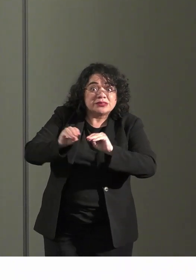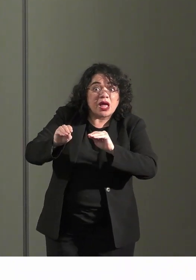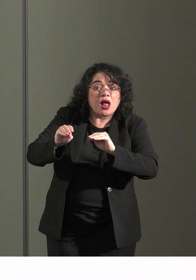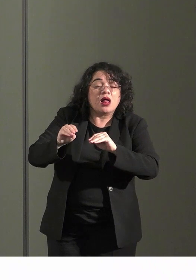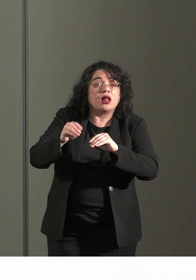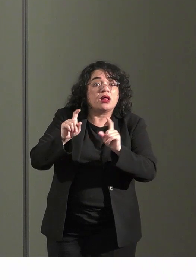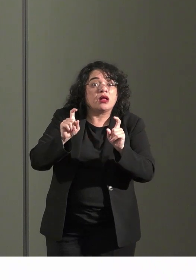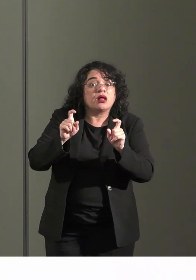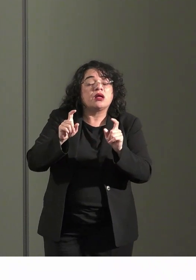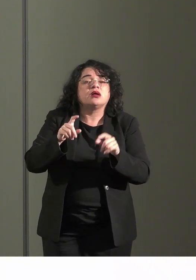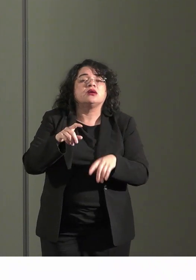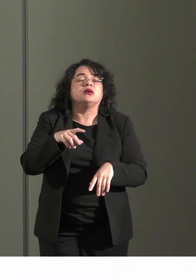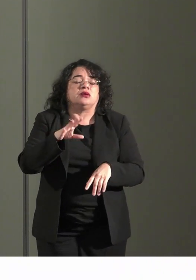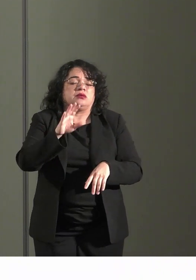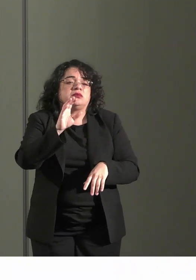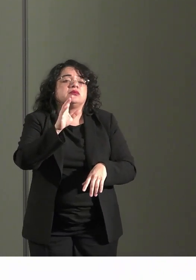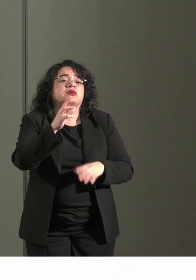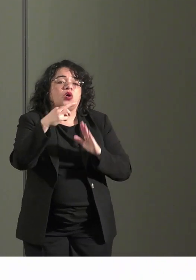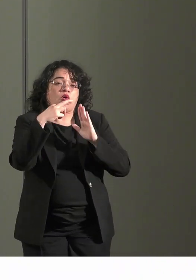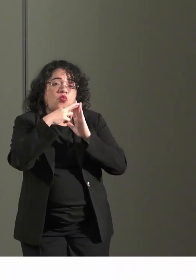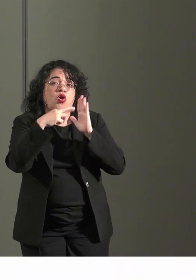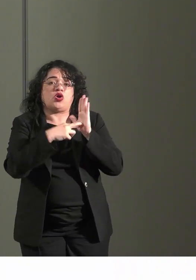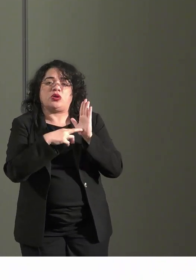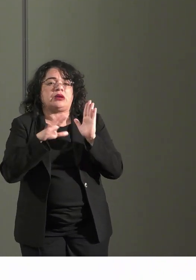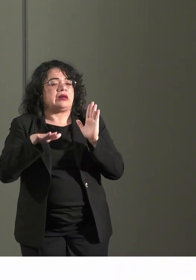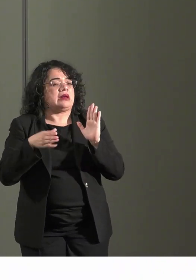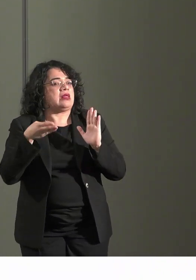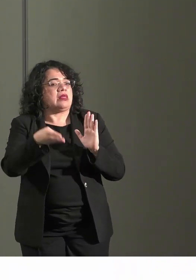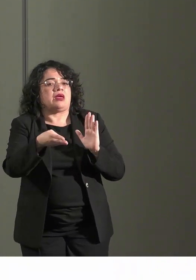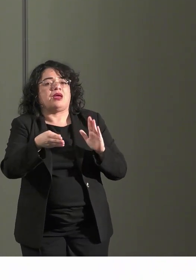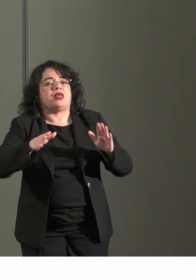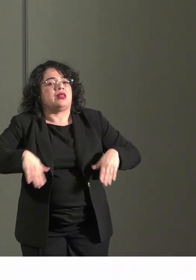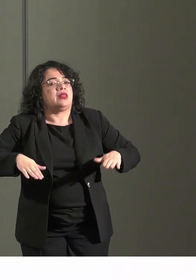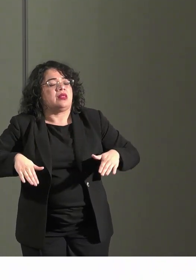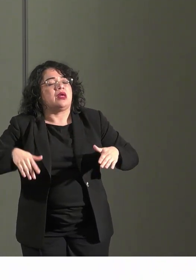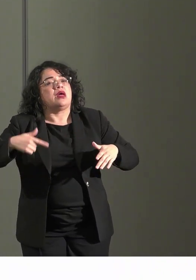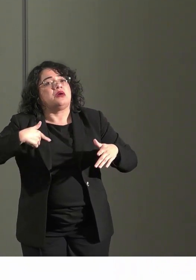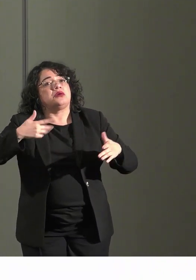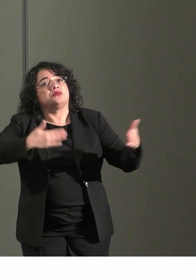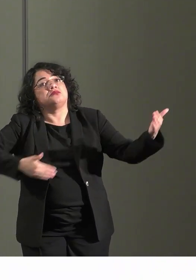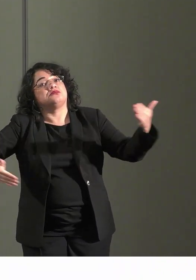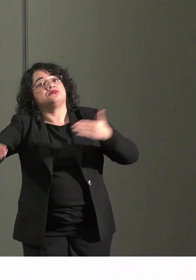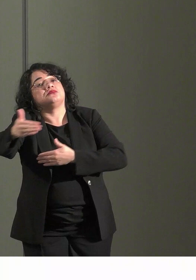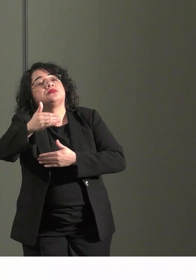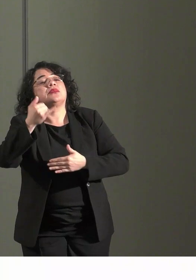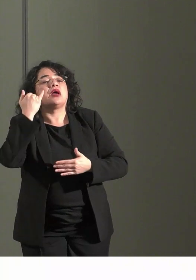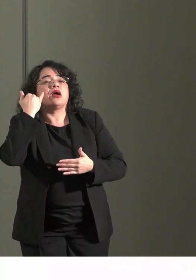The regulation is not there yet. What we want to do is somebody wants to buy a